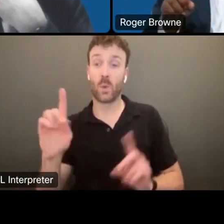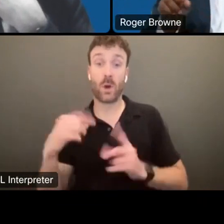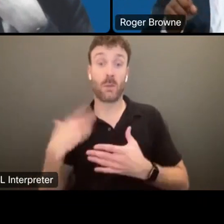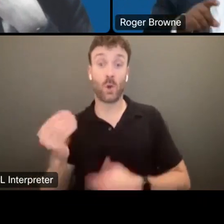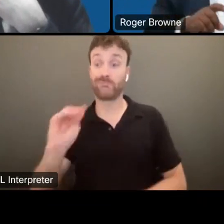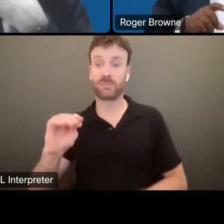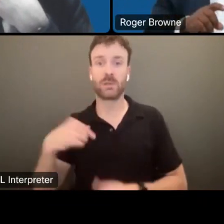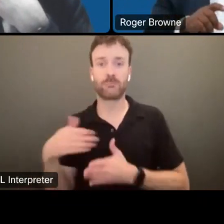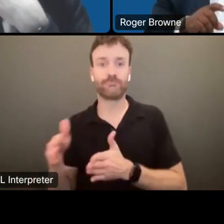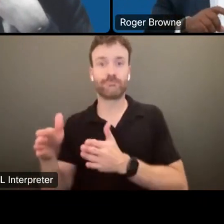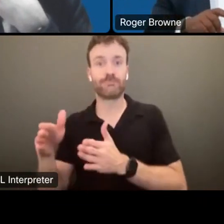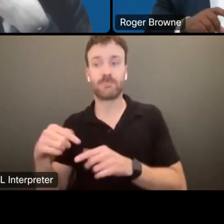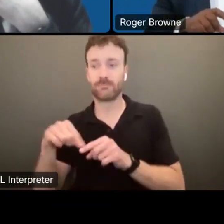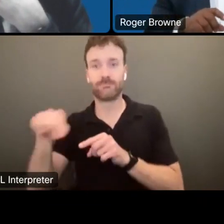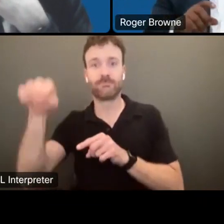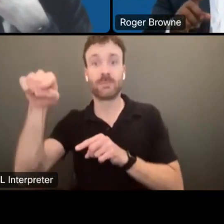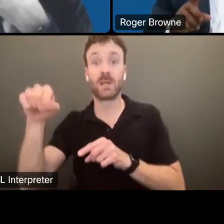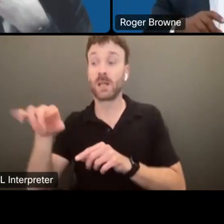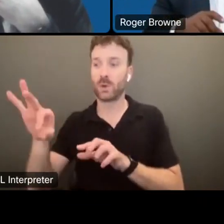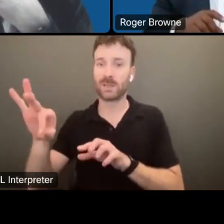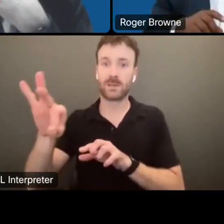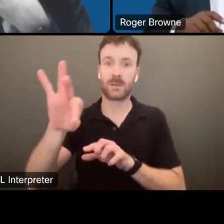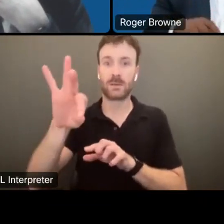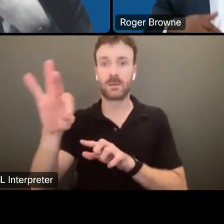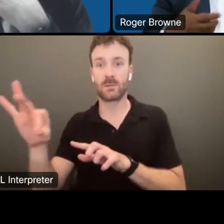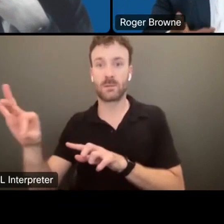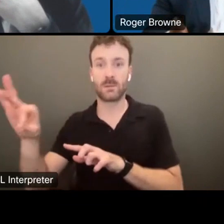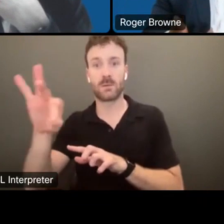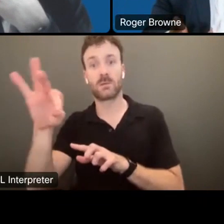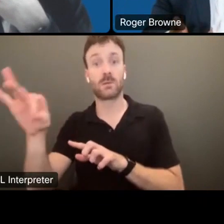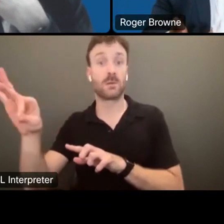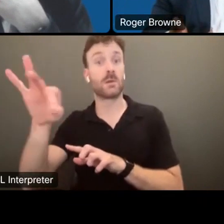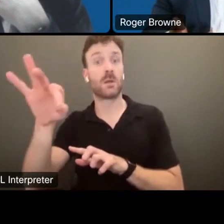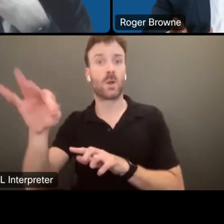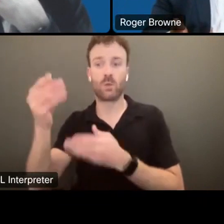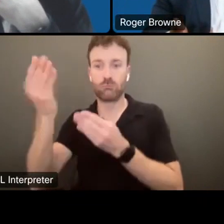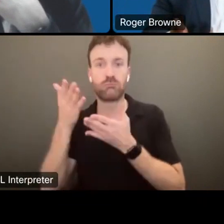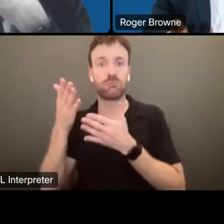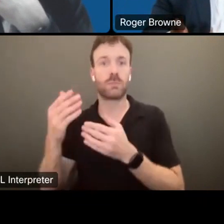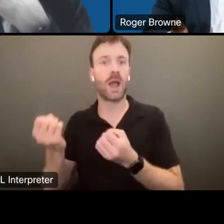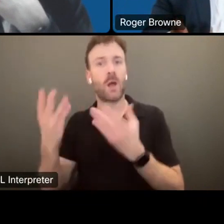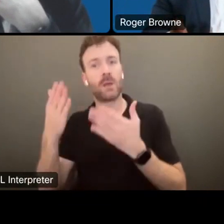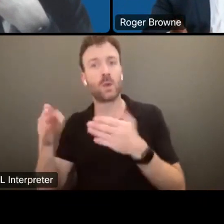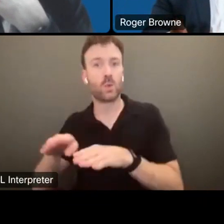You can click and drag the route. As you click and drag the route, it will automatically tell you what the impacts are on that particular